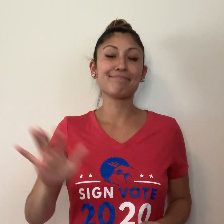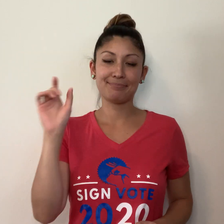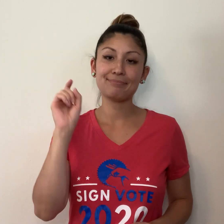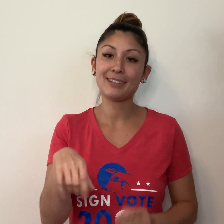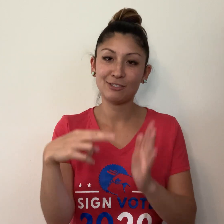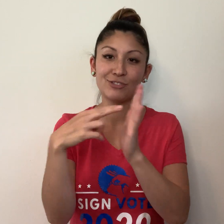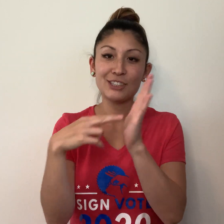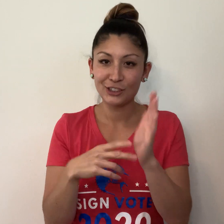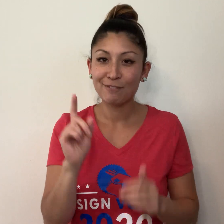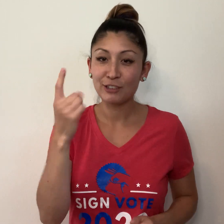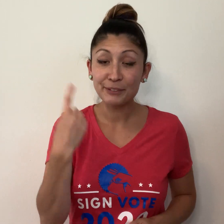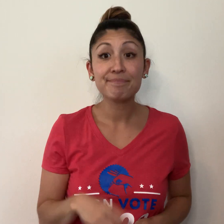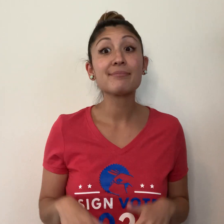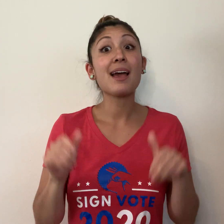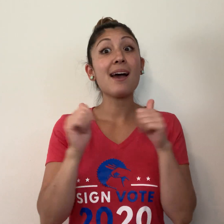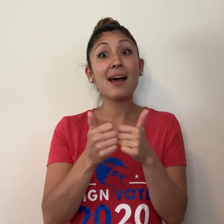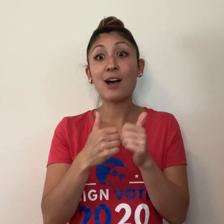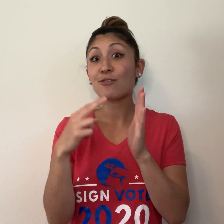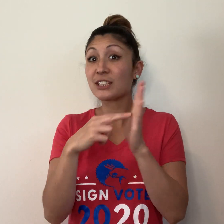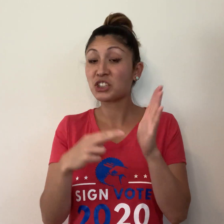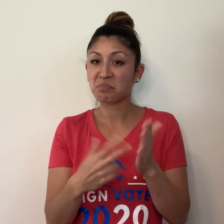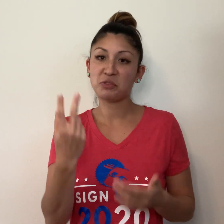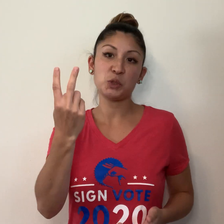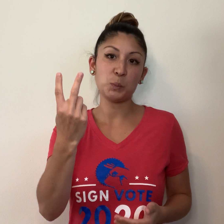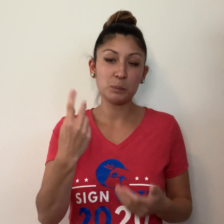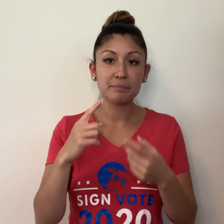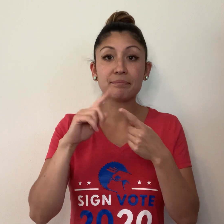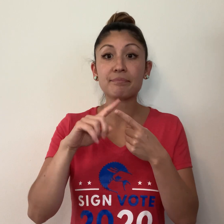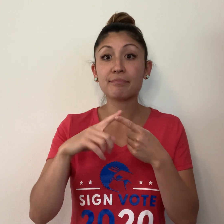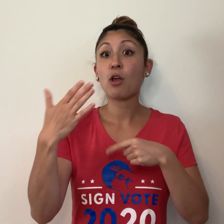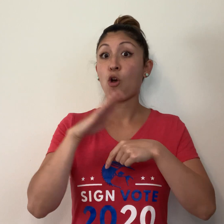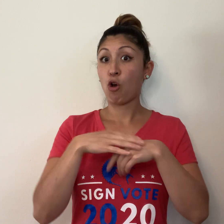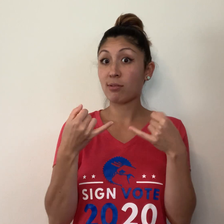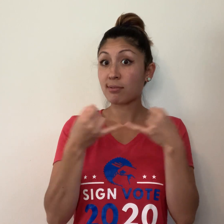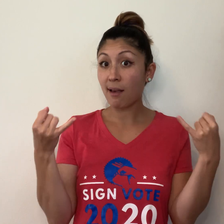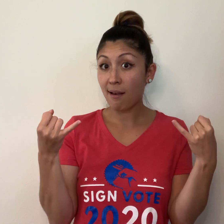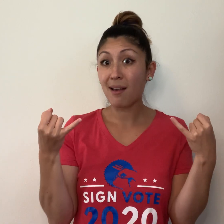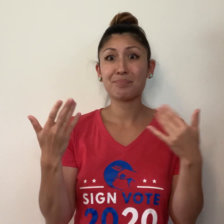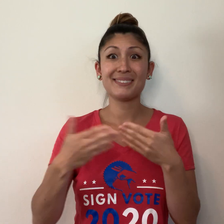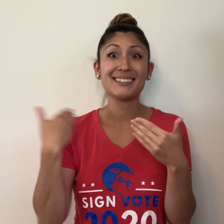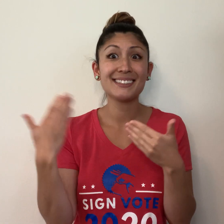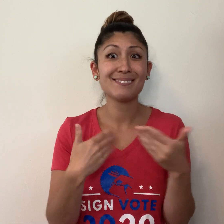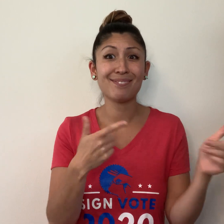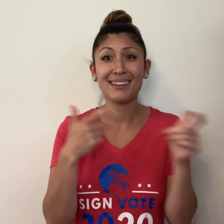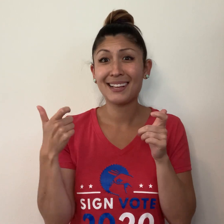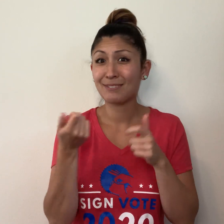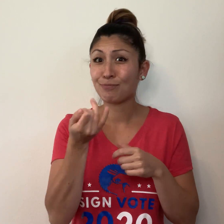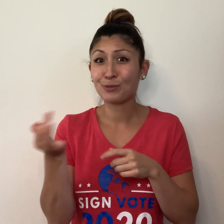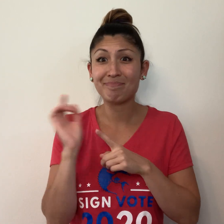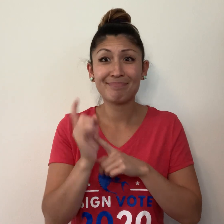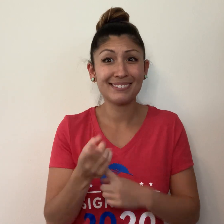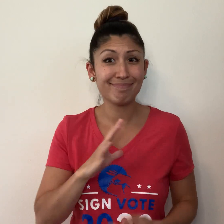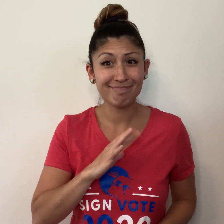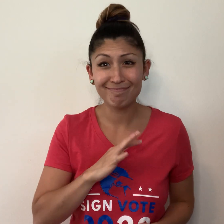you must register before you go to vote. There are two ways to register. The first way is registering online. It’s easy, fast, and only takes a few minutes.